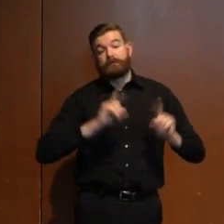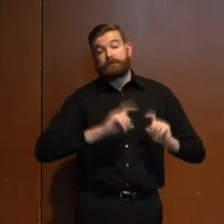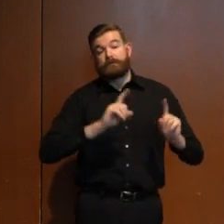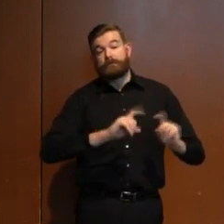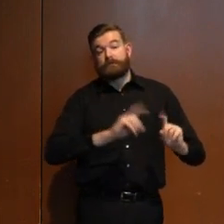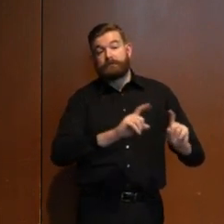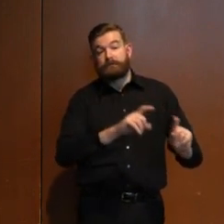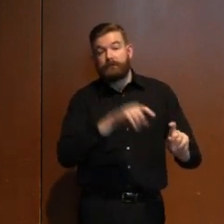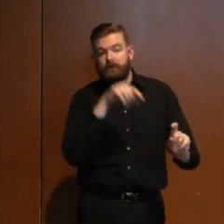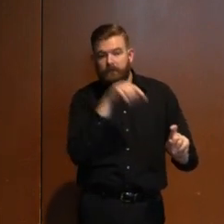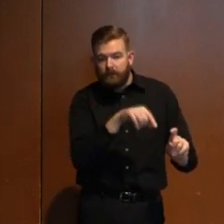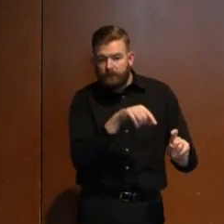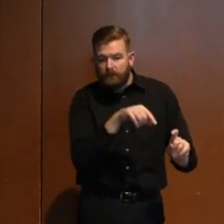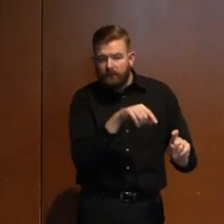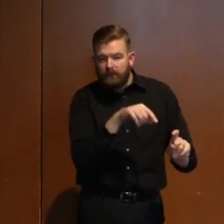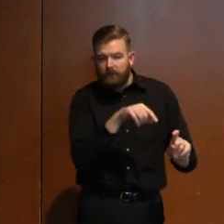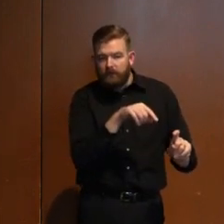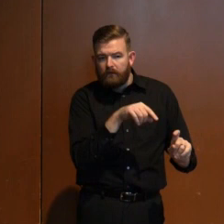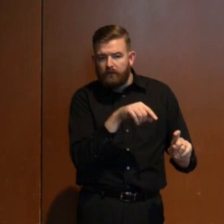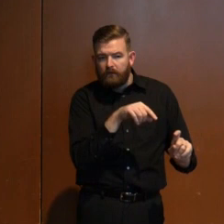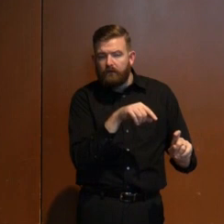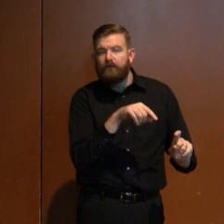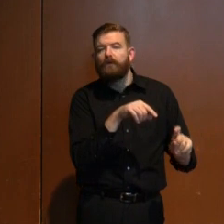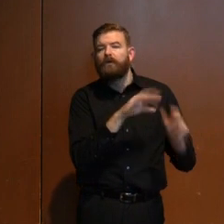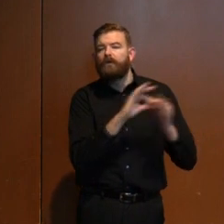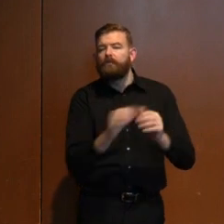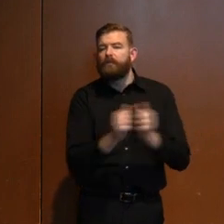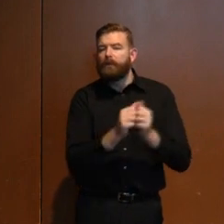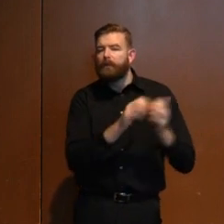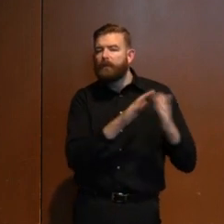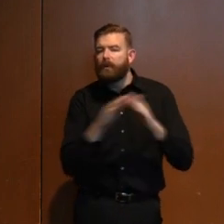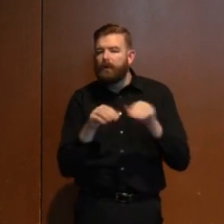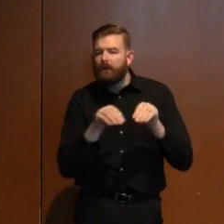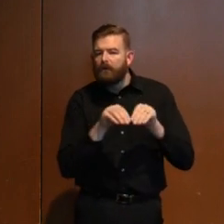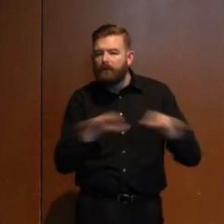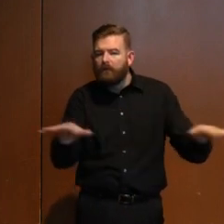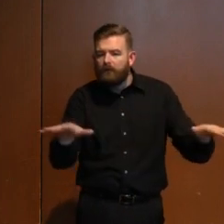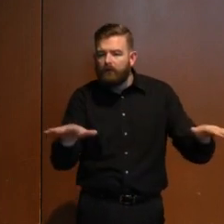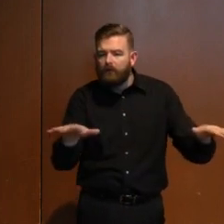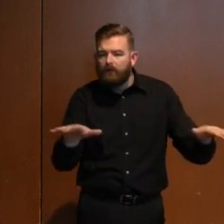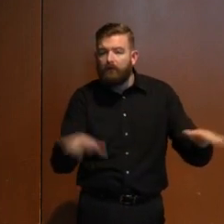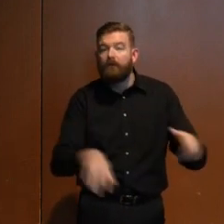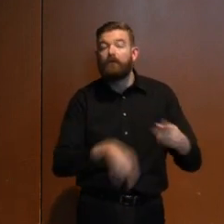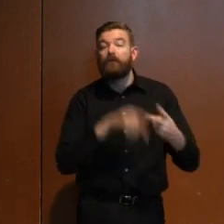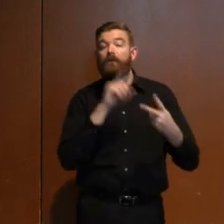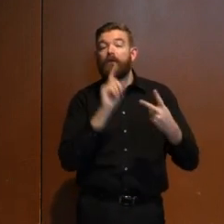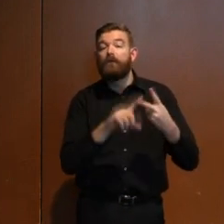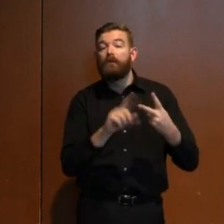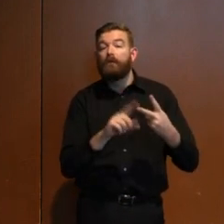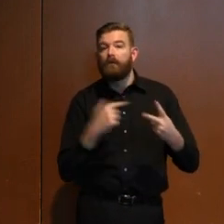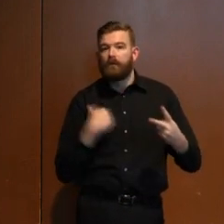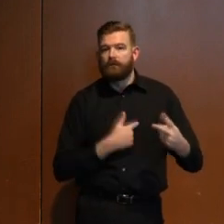BUT ON THE TESTING SIDE AGAIN WE REPEAT, THIS IS PARTLY CERTAINLY DUE TO COMMUNITY SPREAD. BUT IT IS ALSO OVERWHELMINGLY